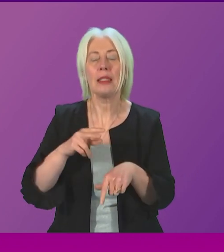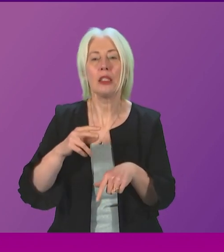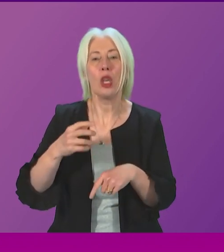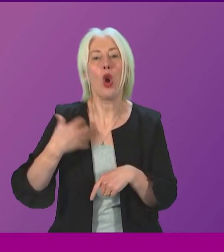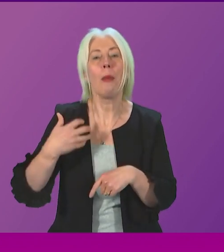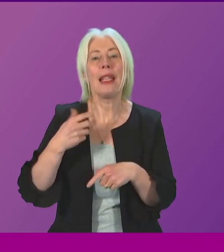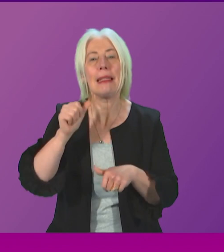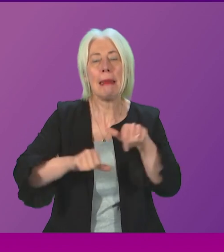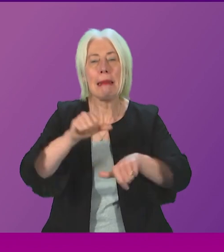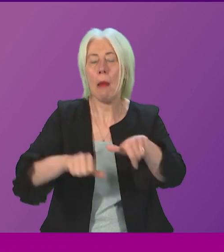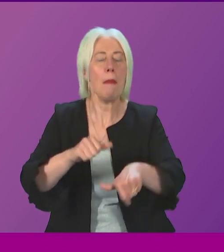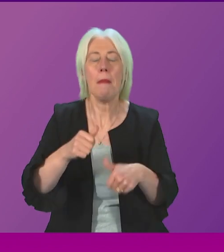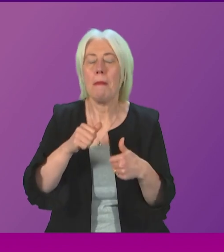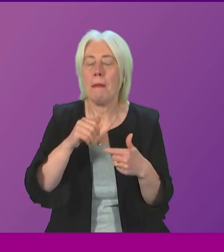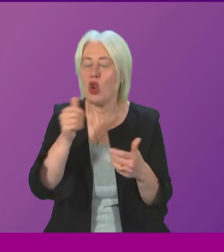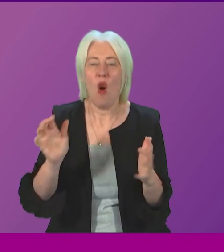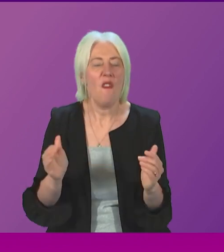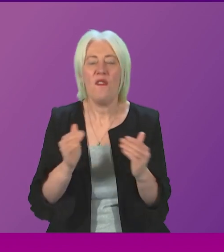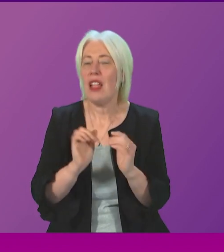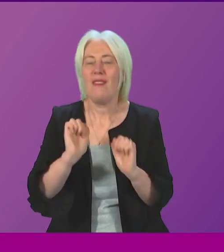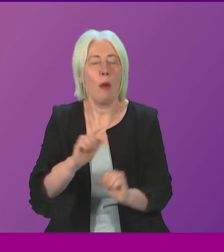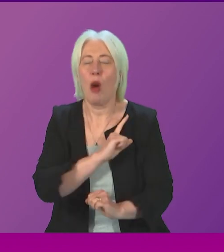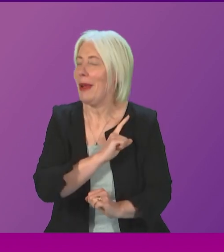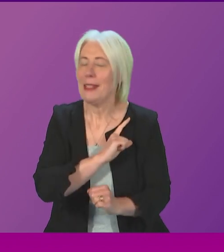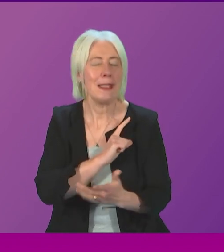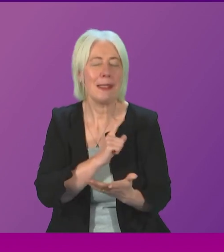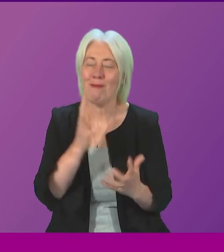time. It is clearly not fit for purpose.